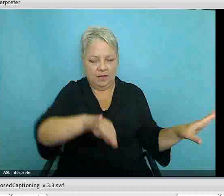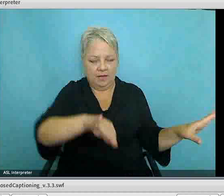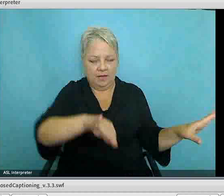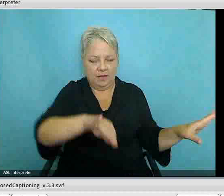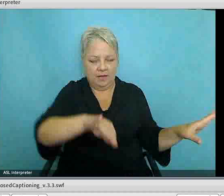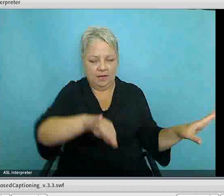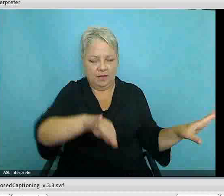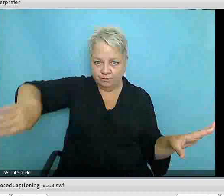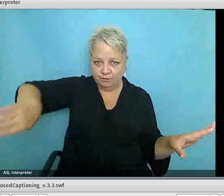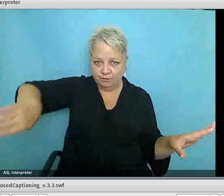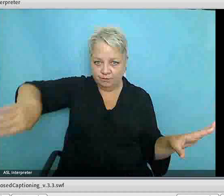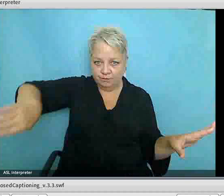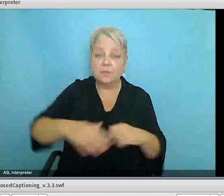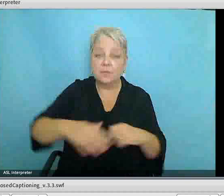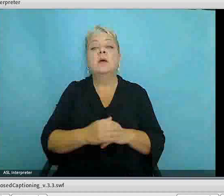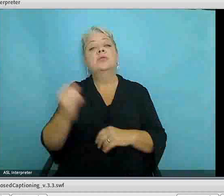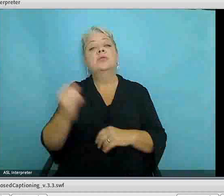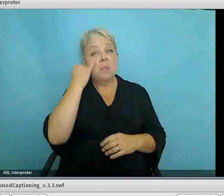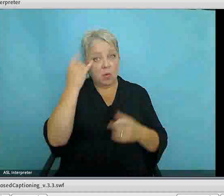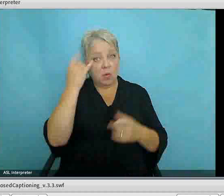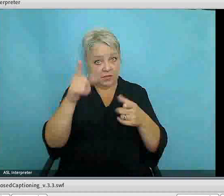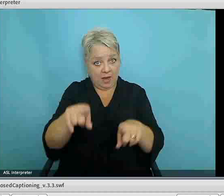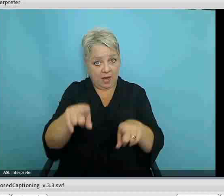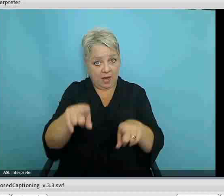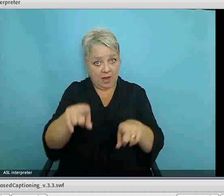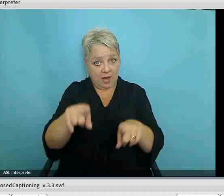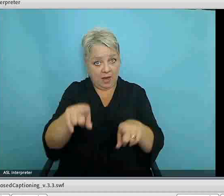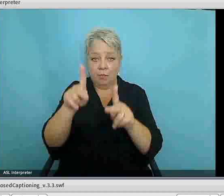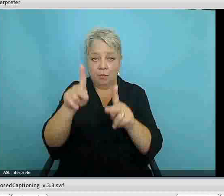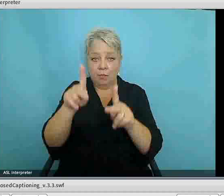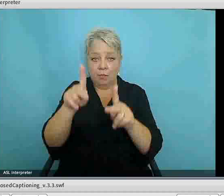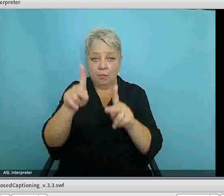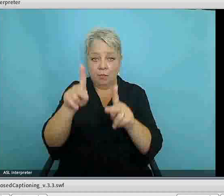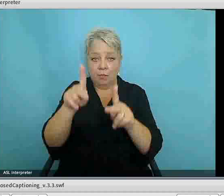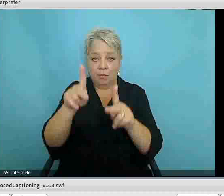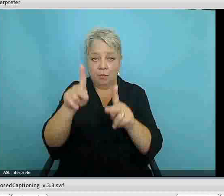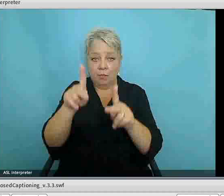home and community-based waiver, we would send them back a letter saying we weren't